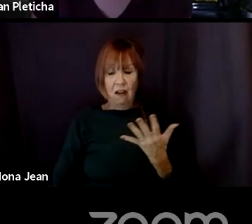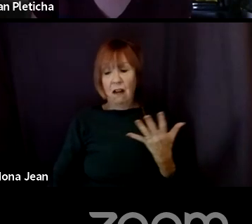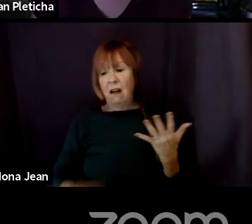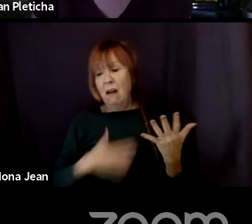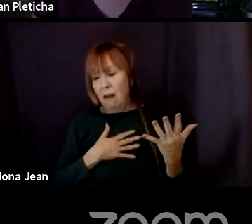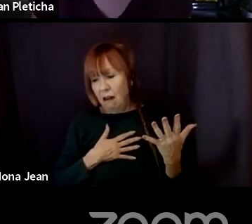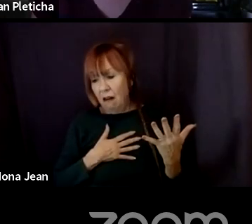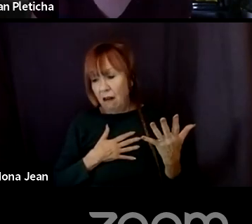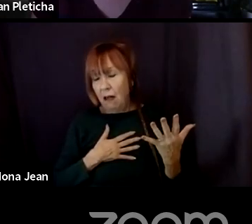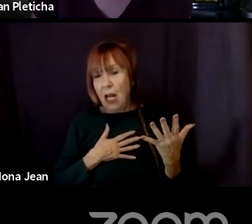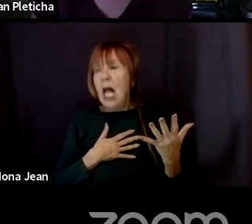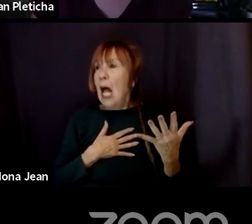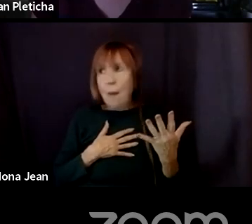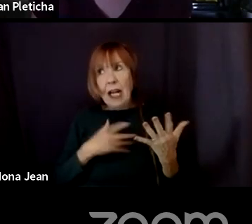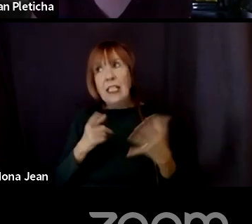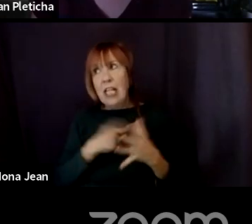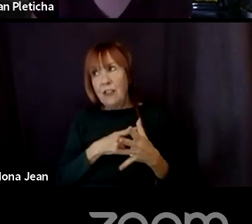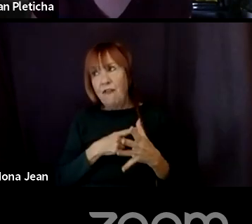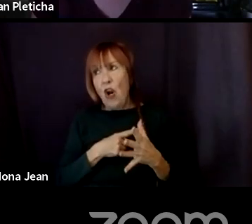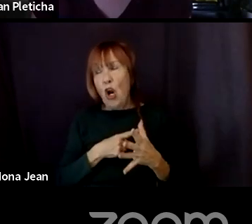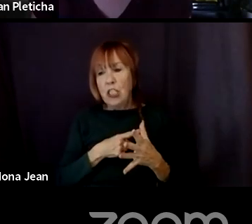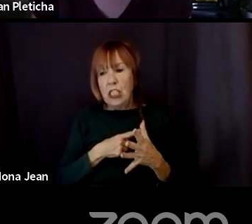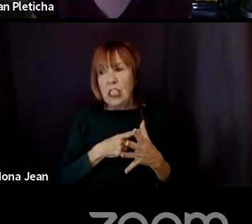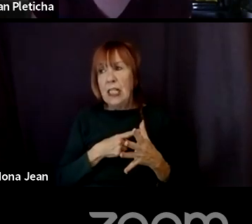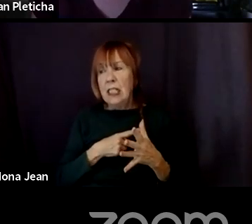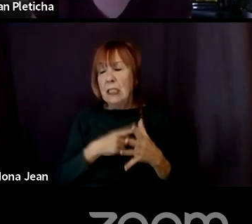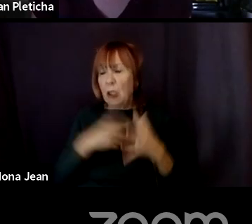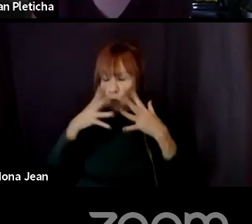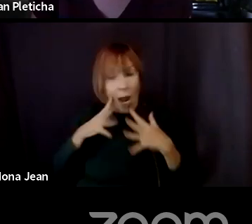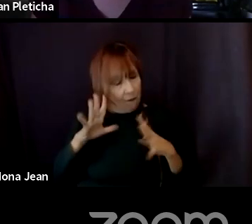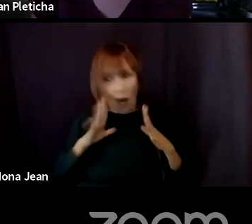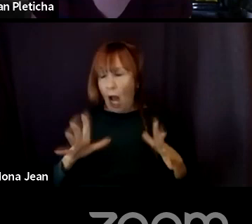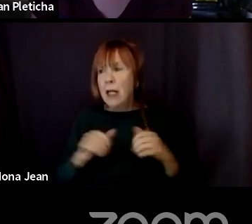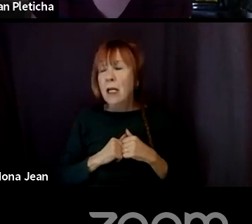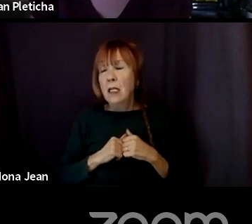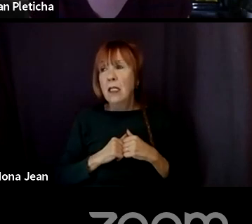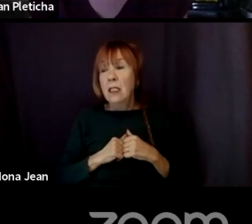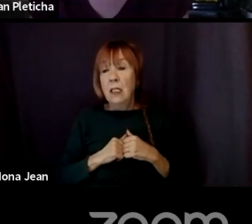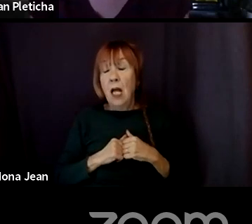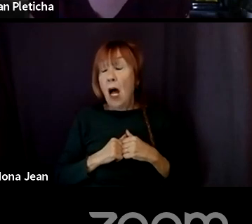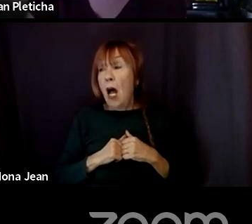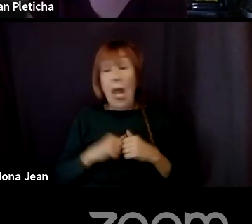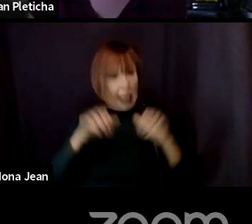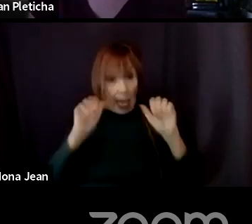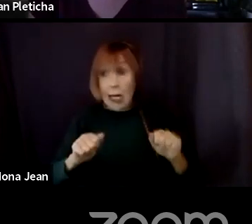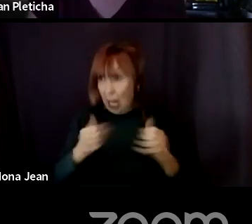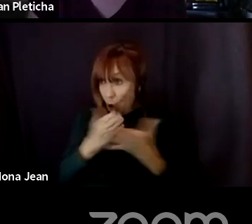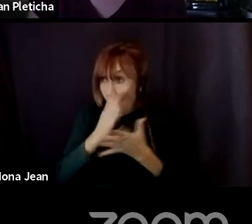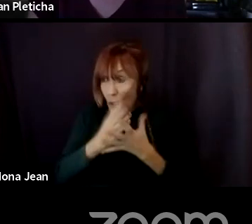so it's okay to be like mad at the note giver. You don't express that to them, but it's okay to be like, well, they're stupid anyway.